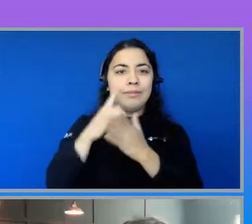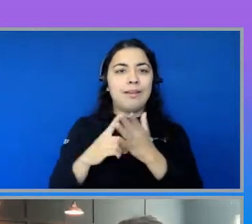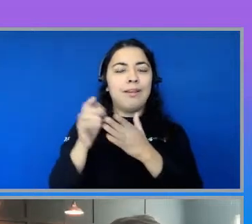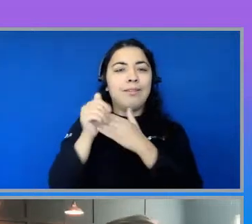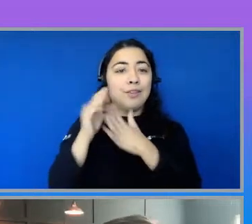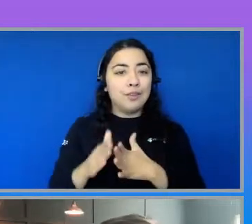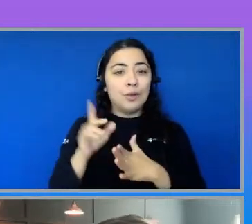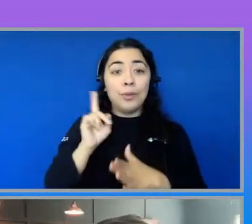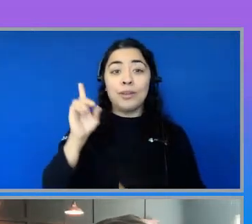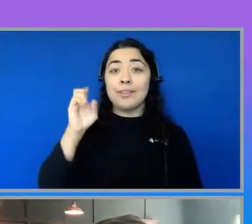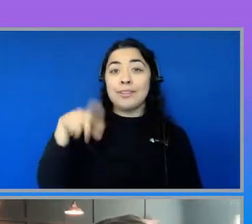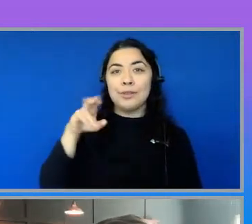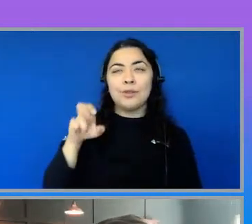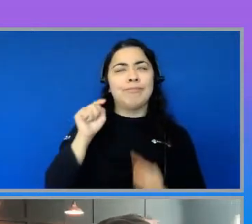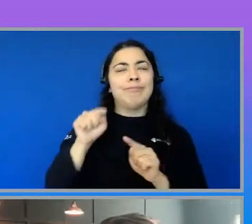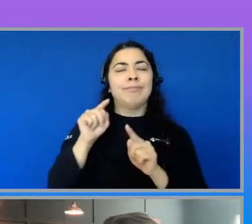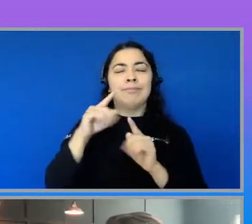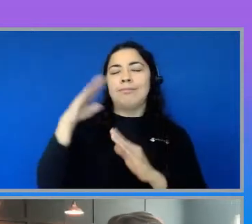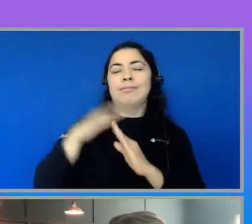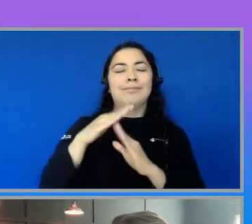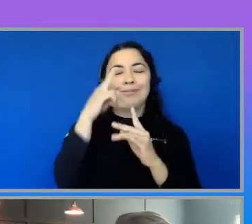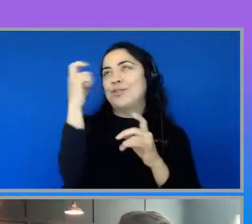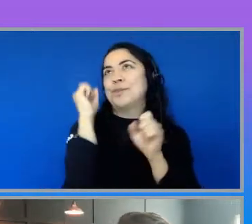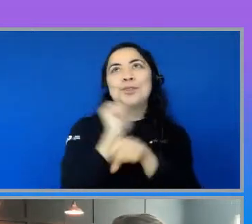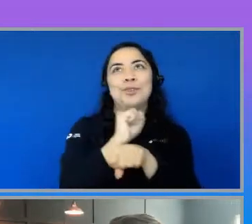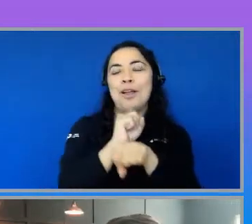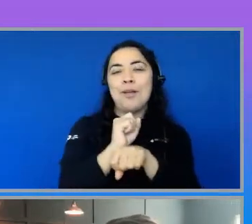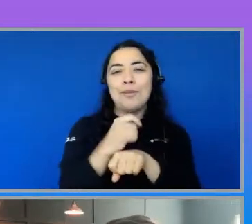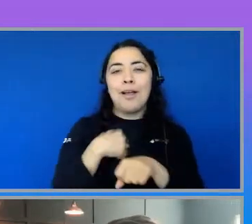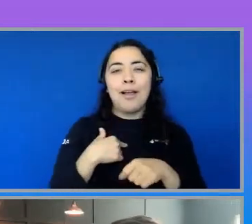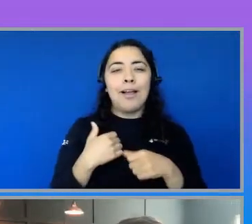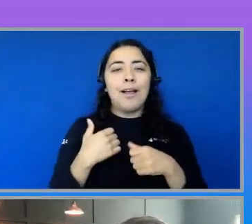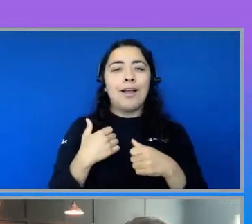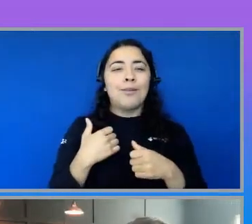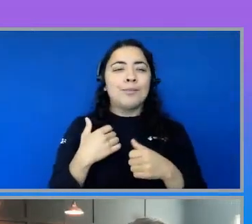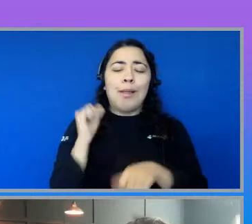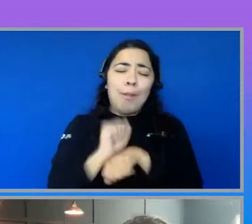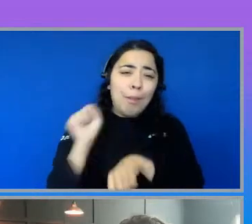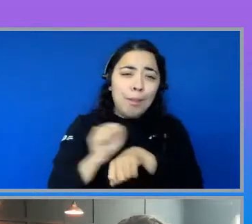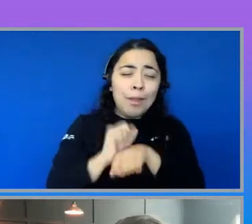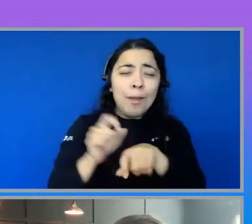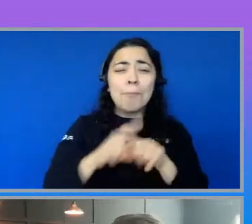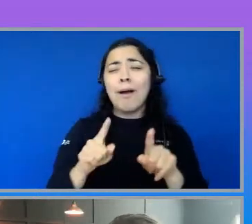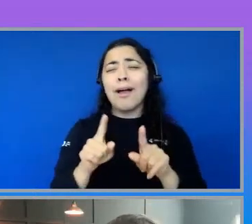the design leader at Deque, which is kind of a dream job to be doing something that makes you tired for all the right